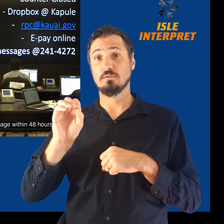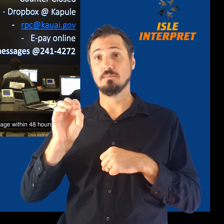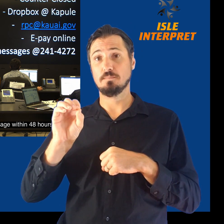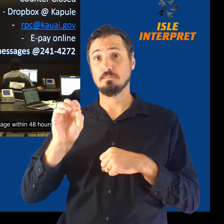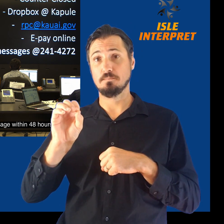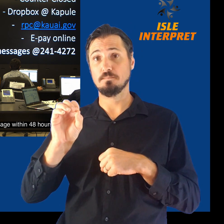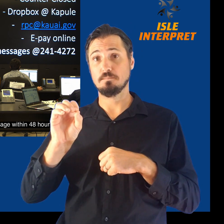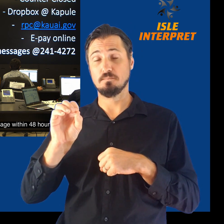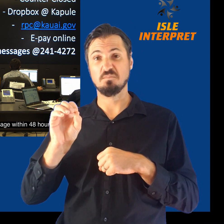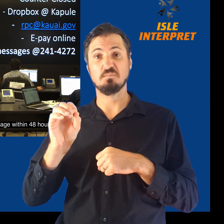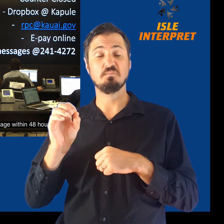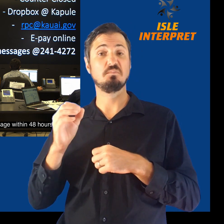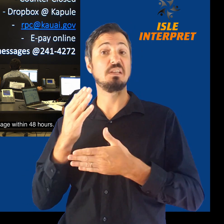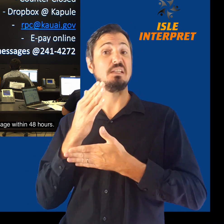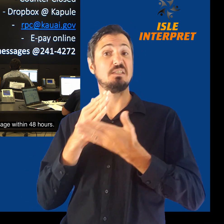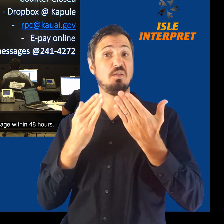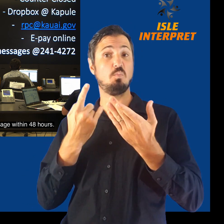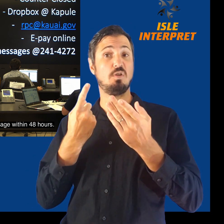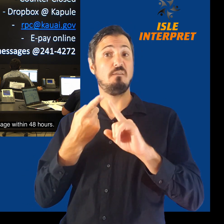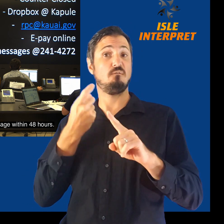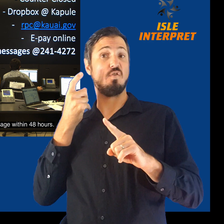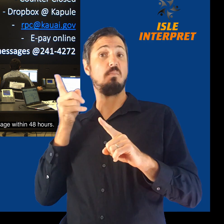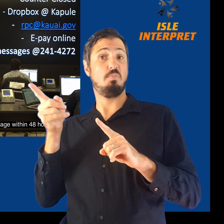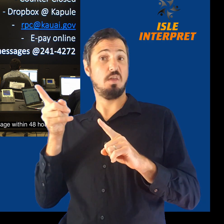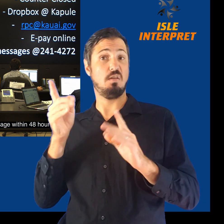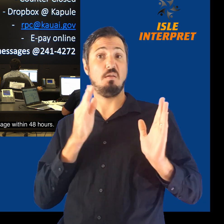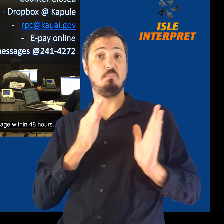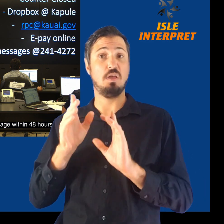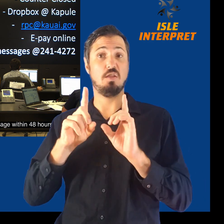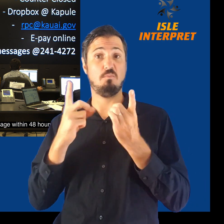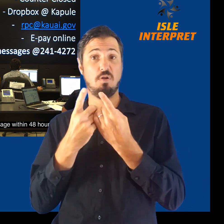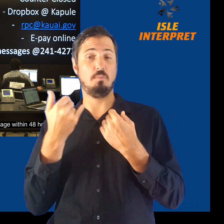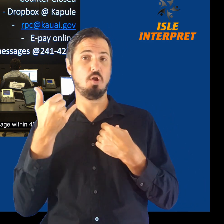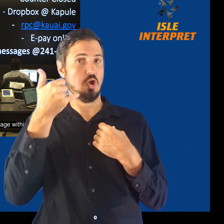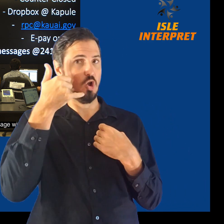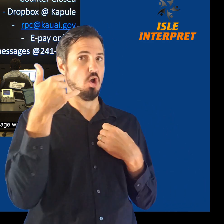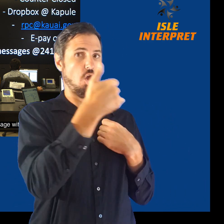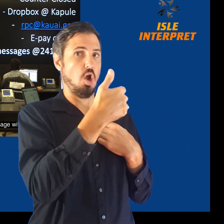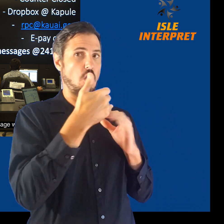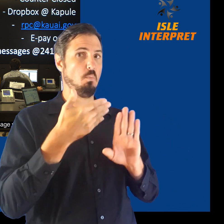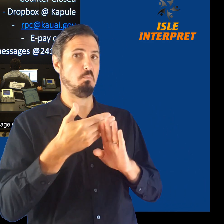A representative from the Department will return any message within 48 hours.